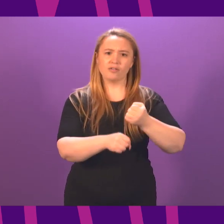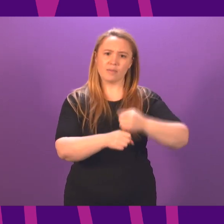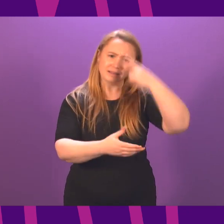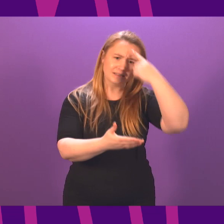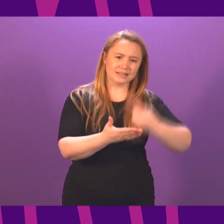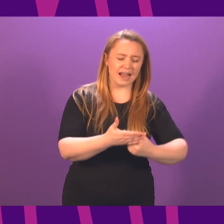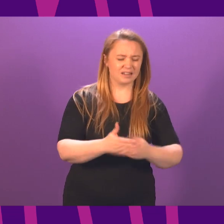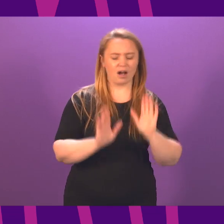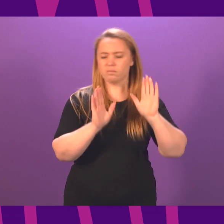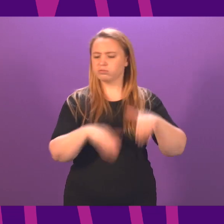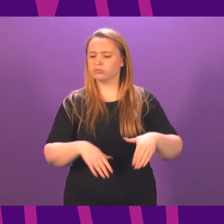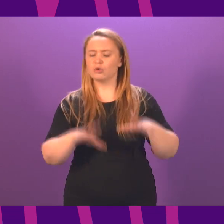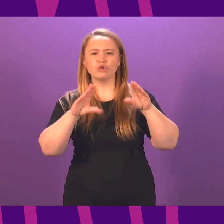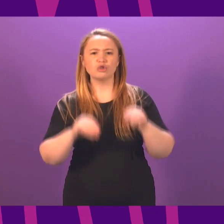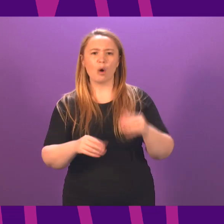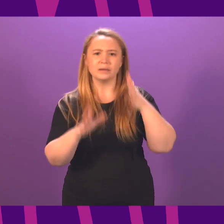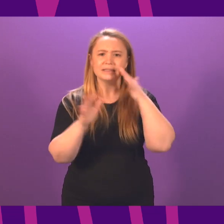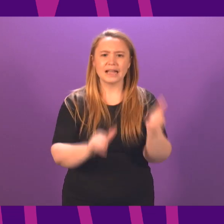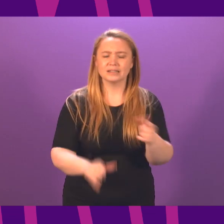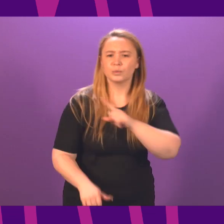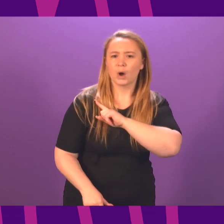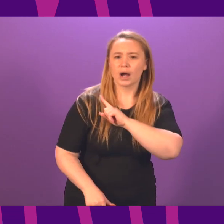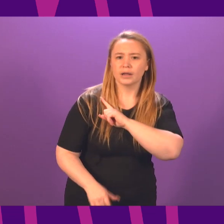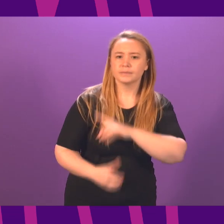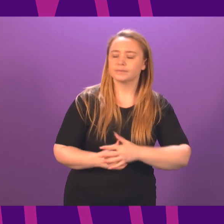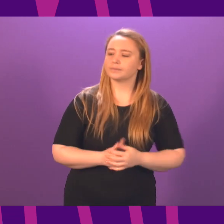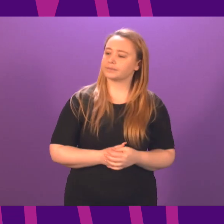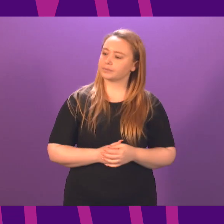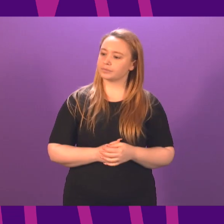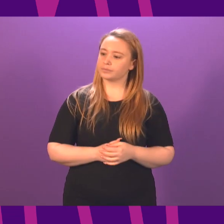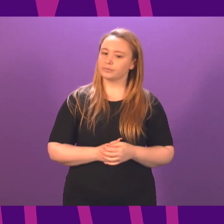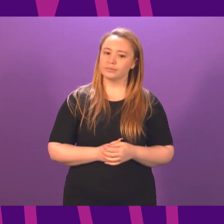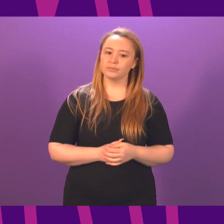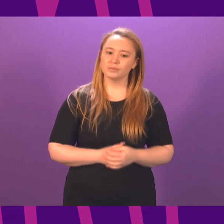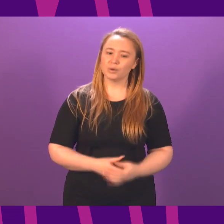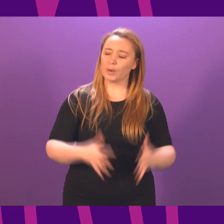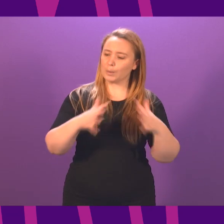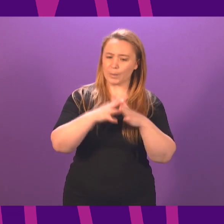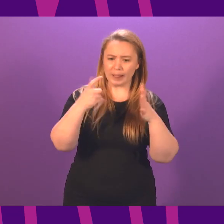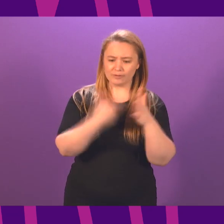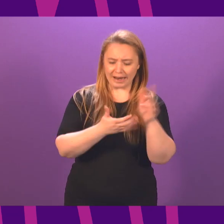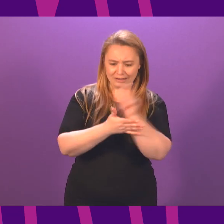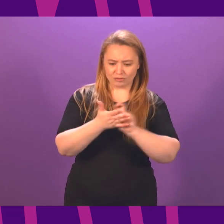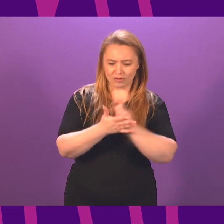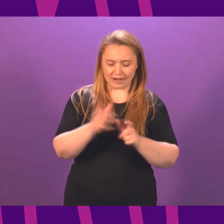The First Minister (Nicola Sturgeon): Sometimes I wonder whether, when Willie Rennie scripts his questions, it ever crosses his mind